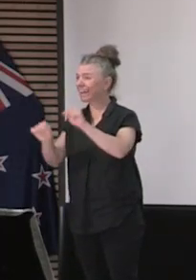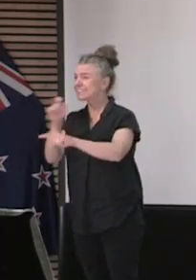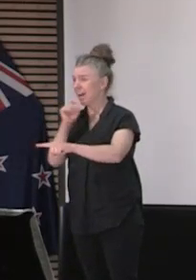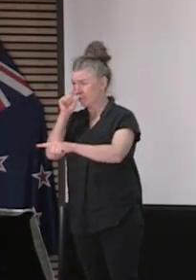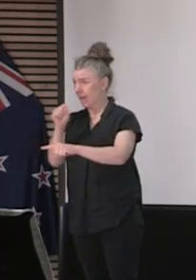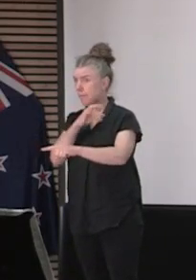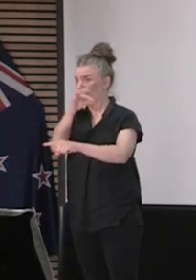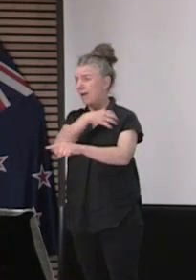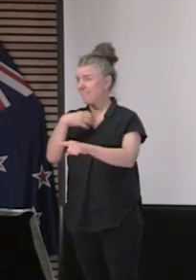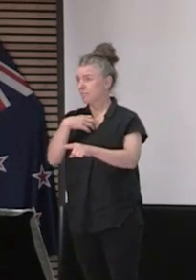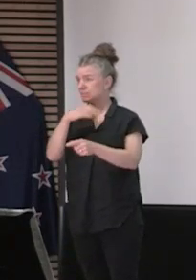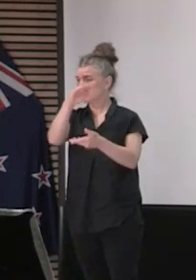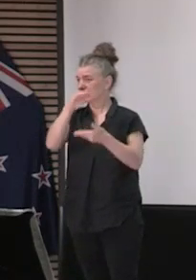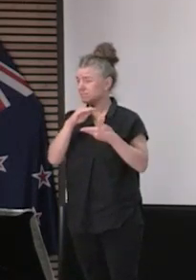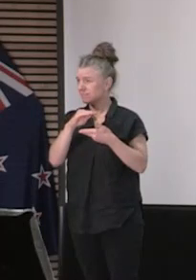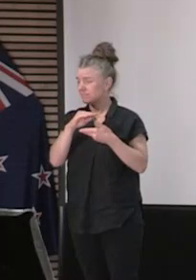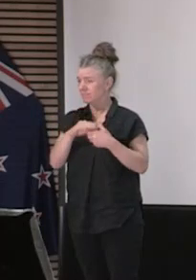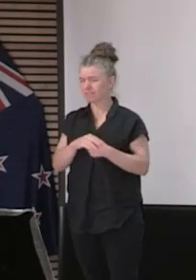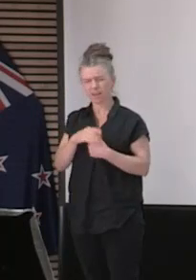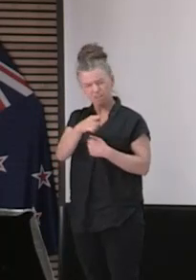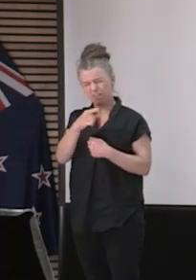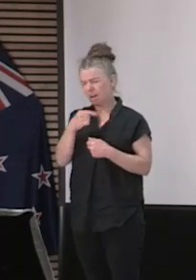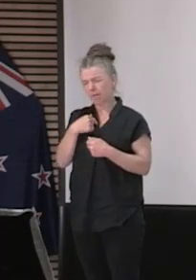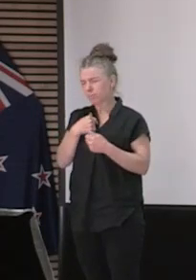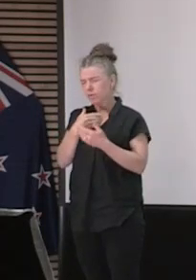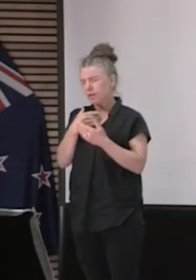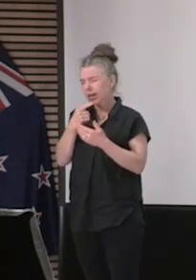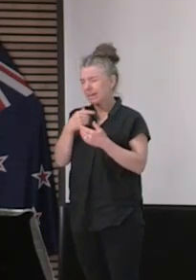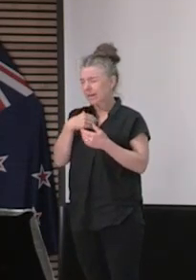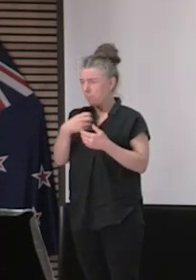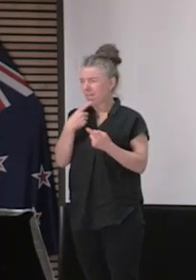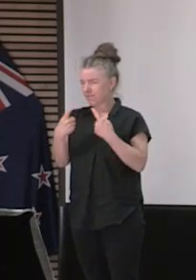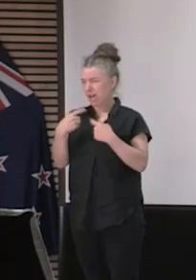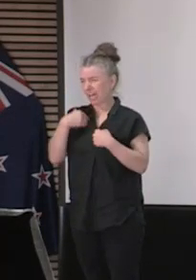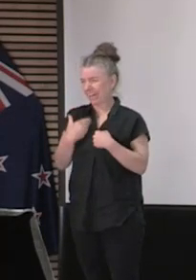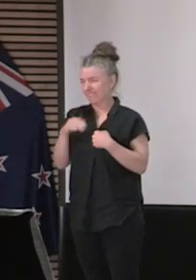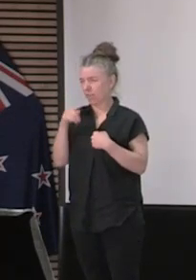I wouldn'tmind getting more detail onthat, because ultimately, youdon't get it as a Governmentfunded